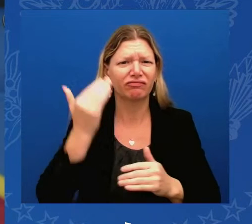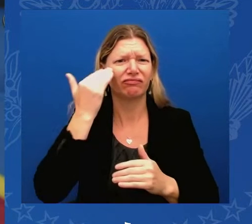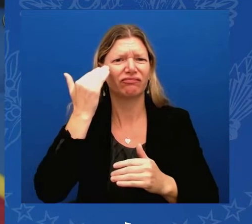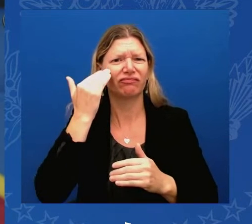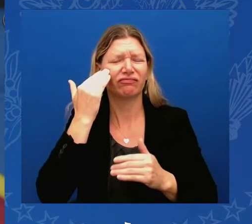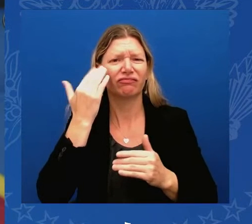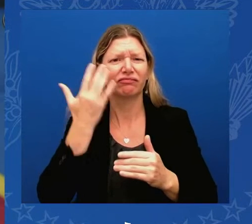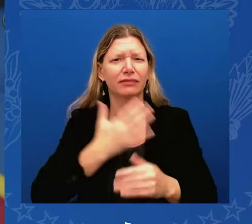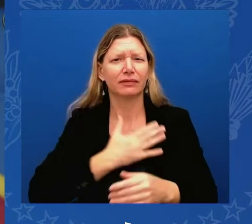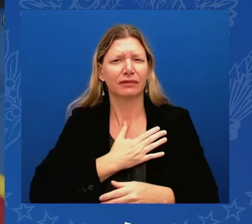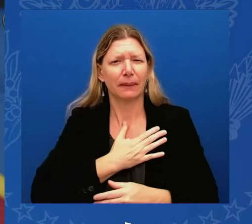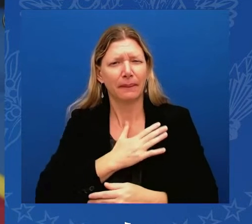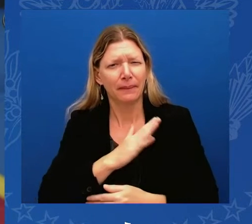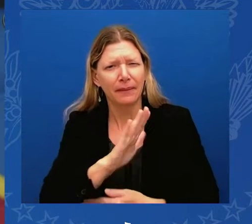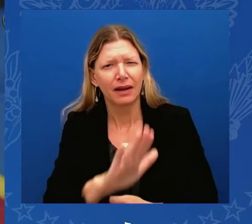I've learned there is no easy optimism,